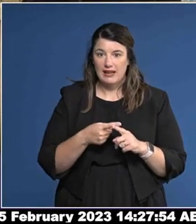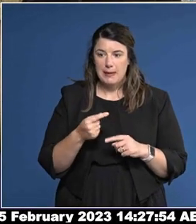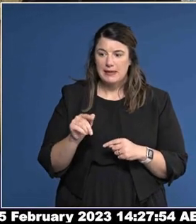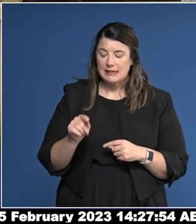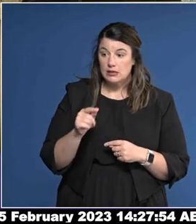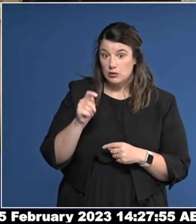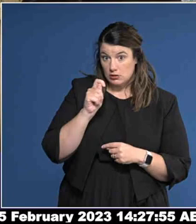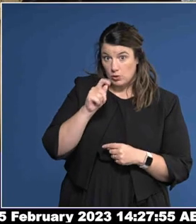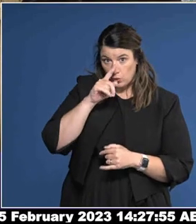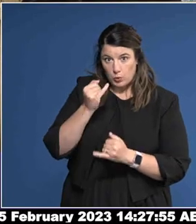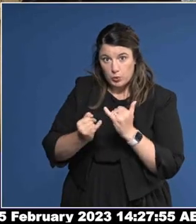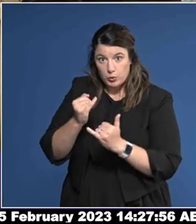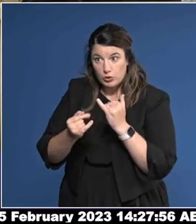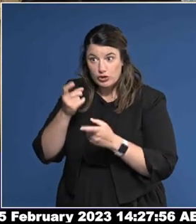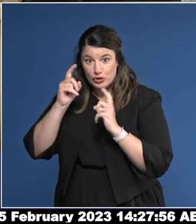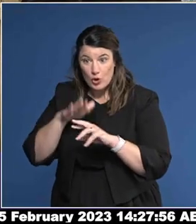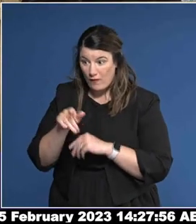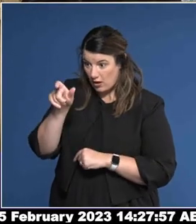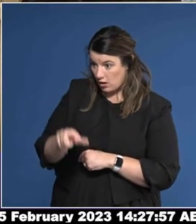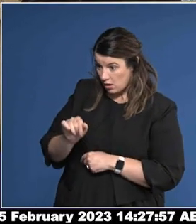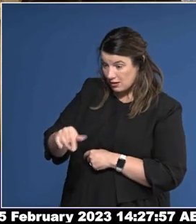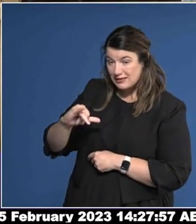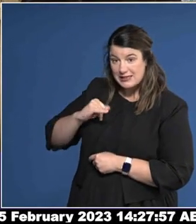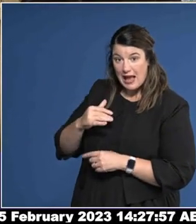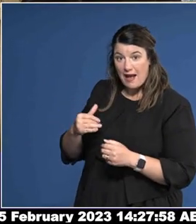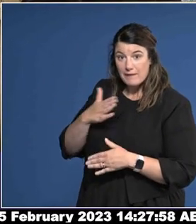around an individual staff member, for example, or group of staff members so that we